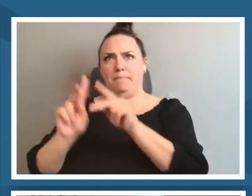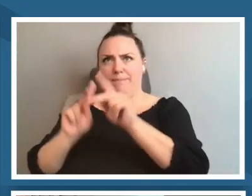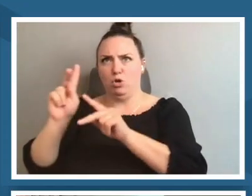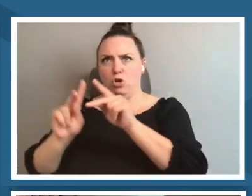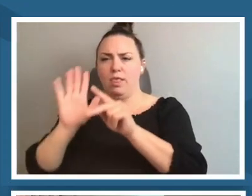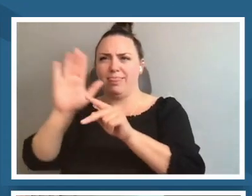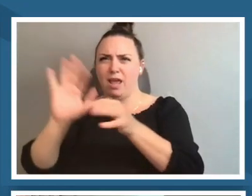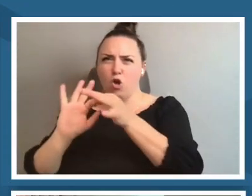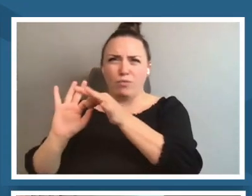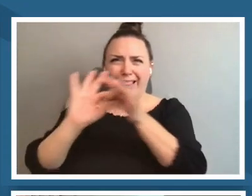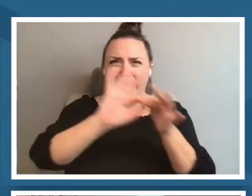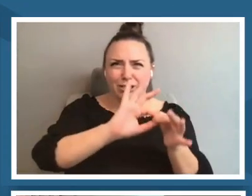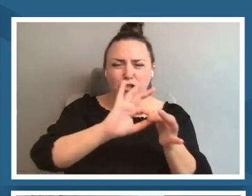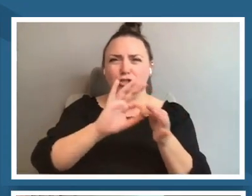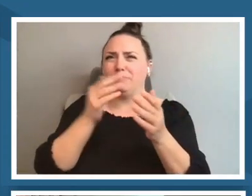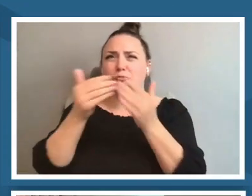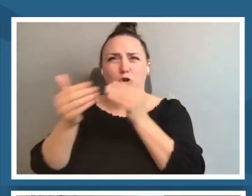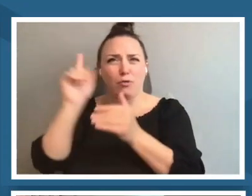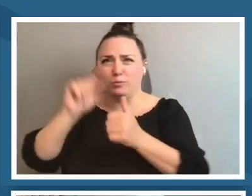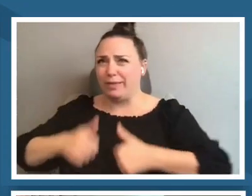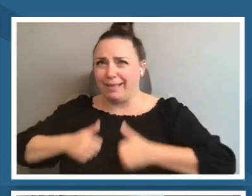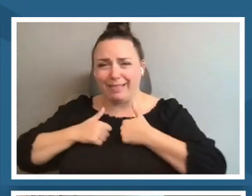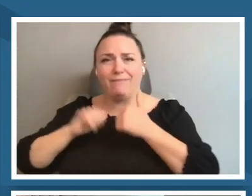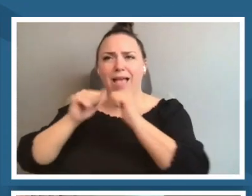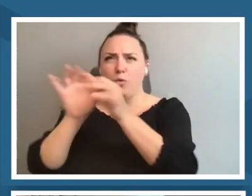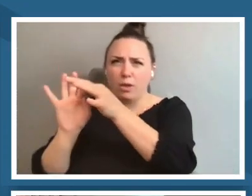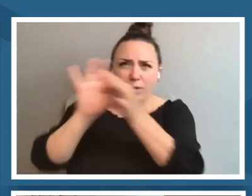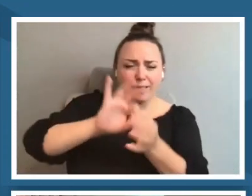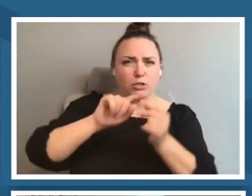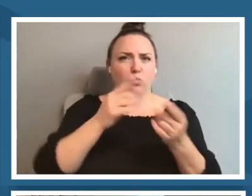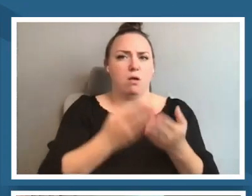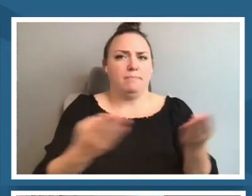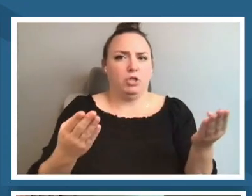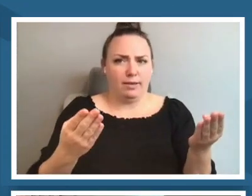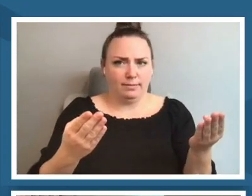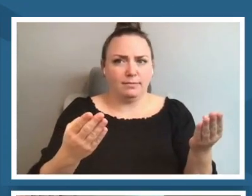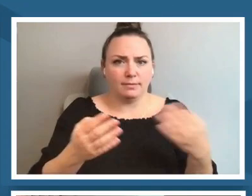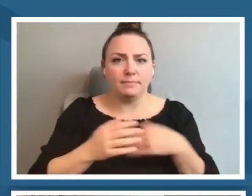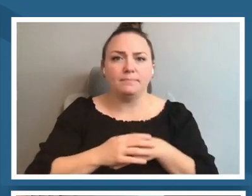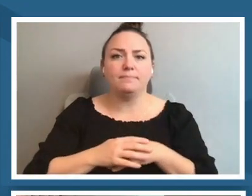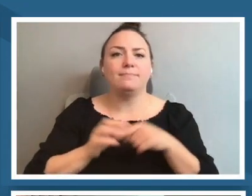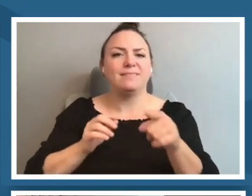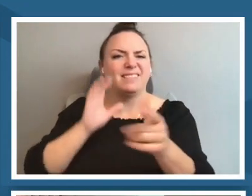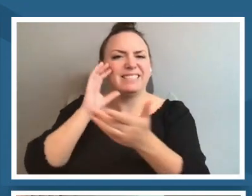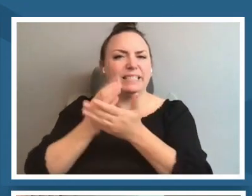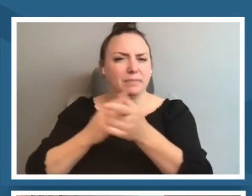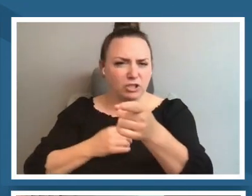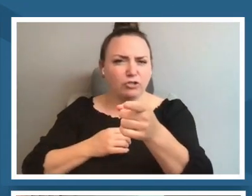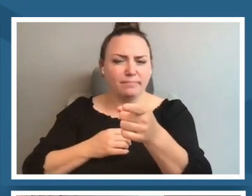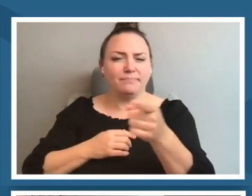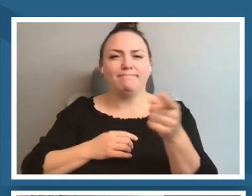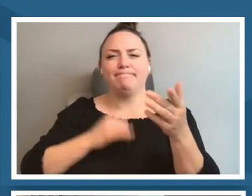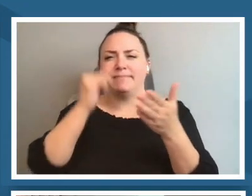their locality make through objects and this image that's up was is an